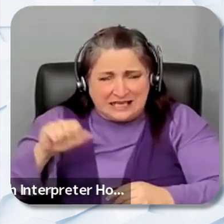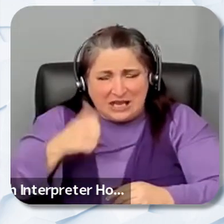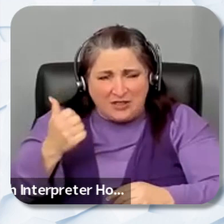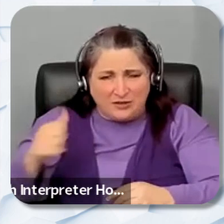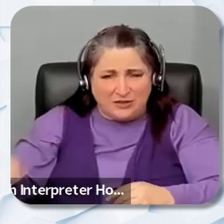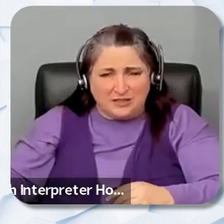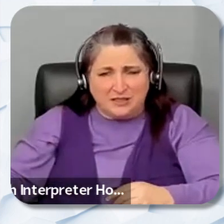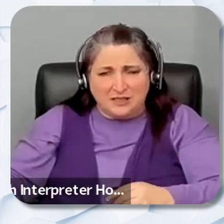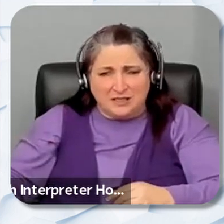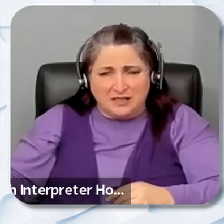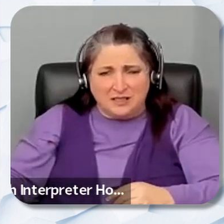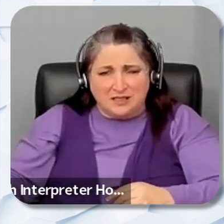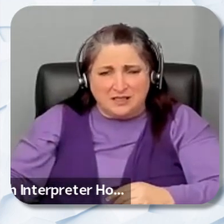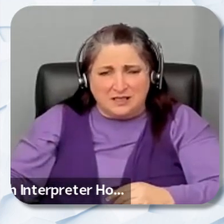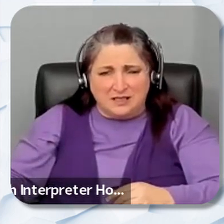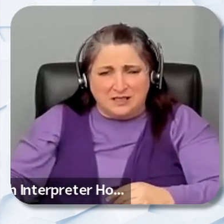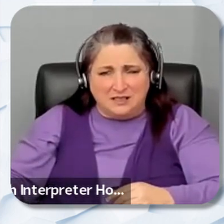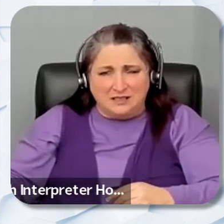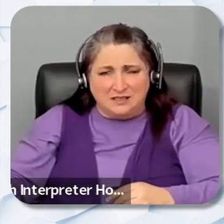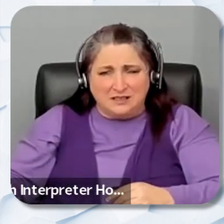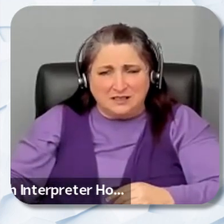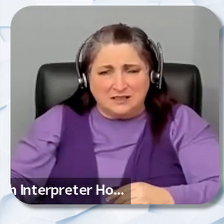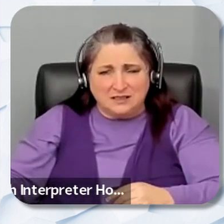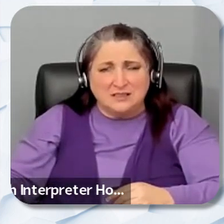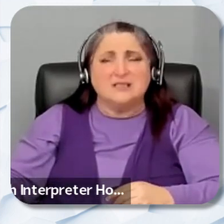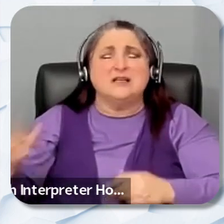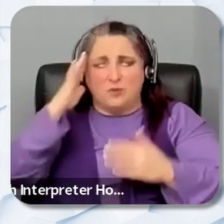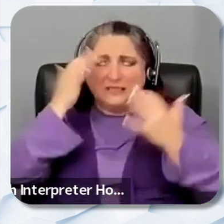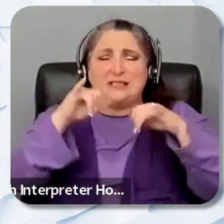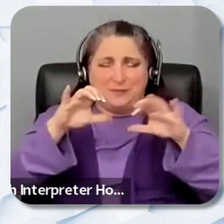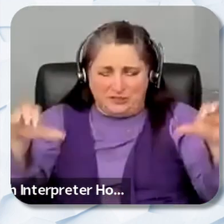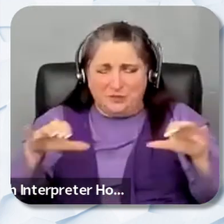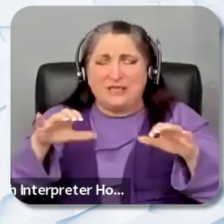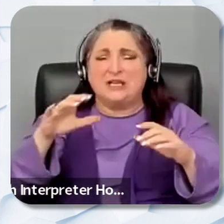would still be doing their Targeted Level 2 activities, and that's only, the reason